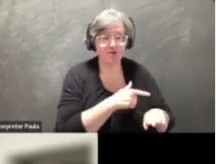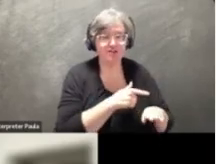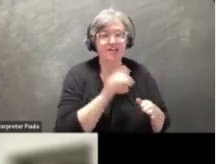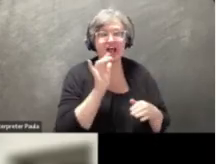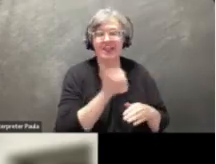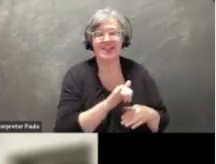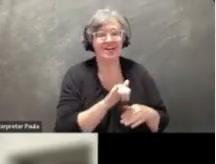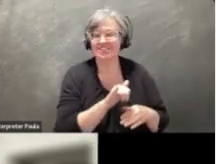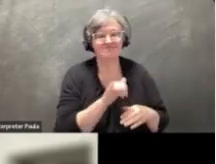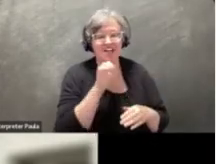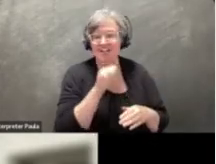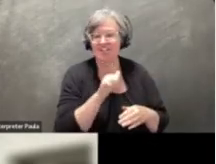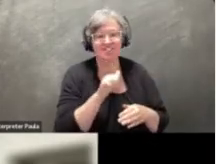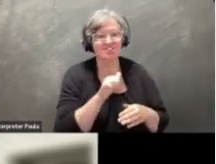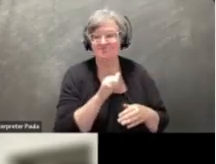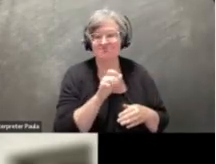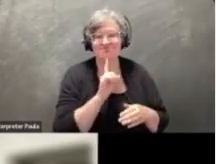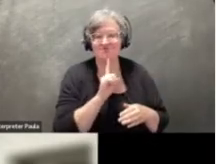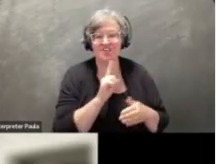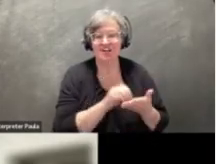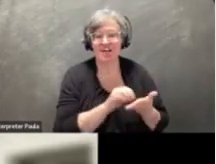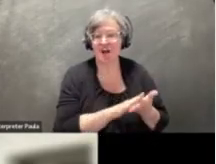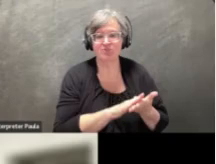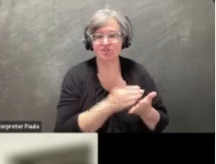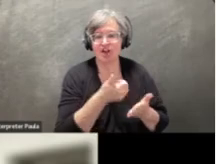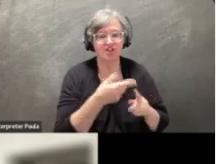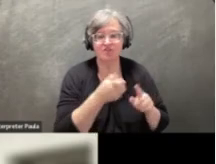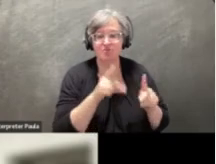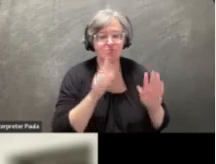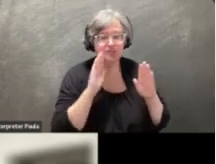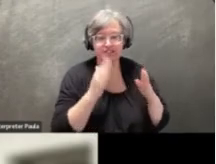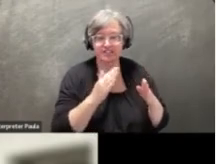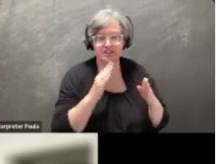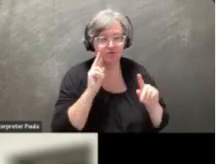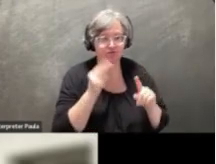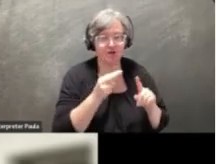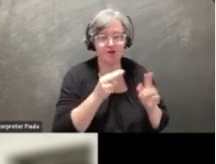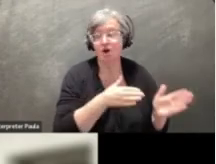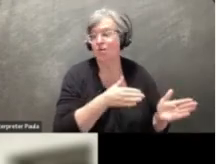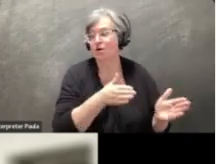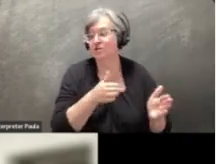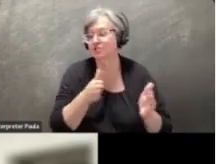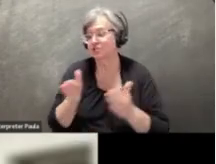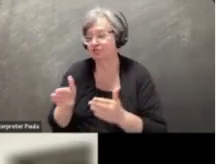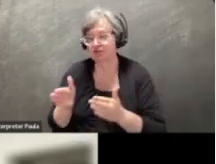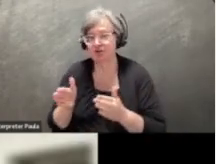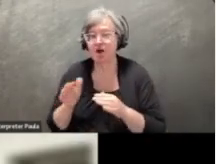doesn't capture anything from a person centered standpoint. What we really need to be mindful of is, how are we starting to